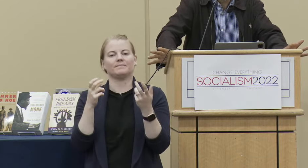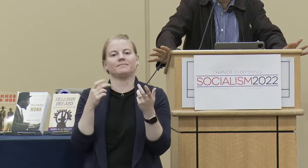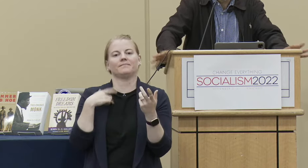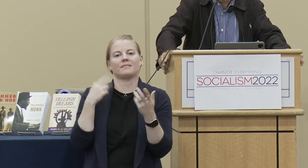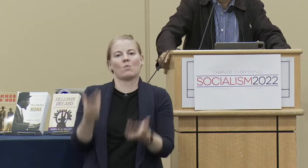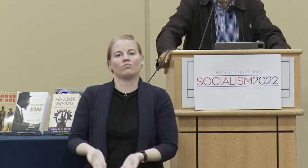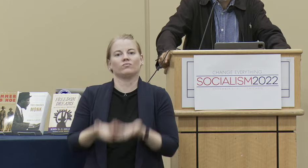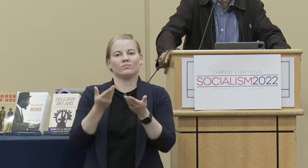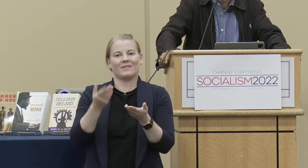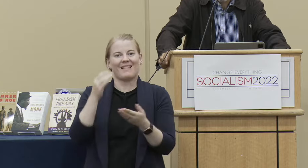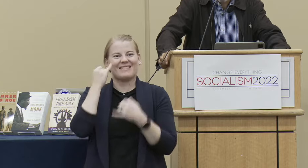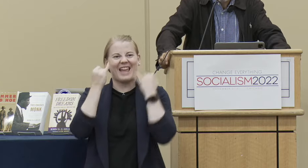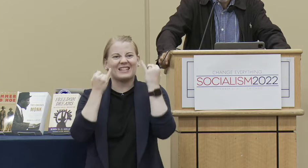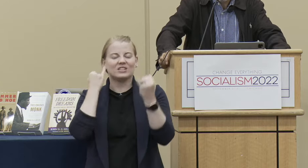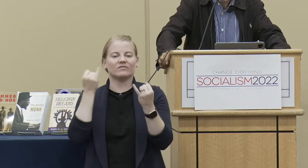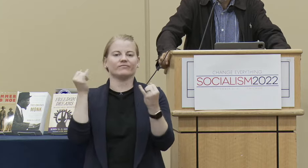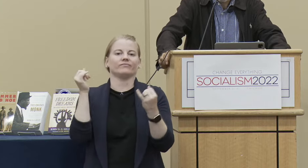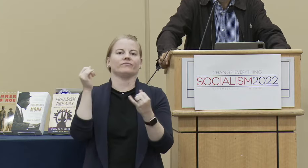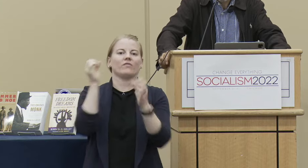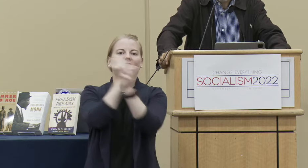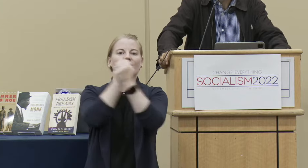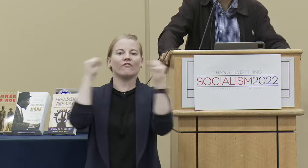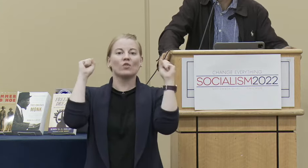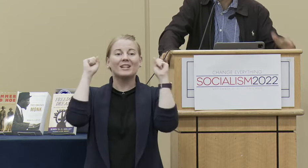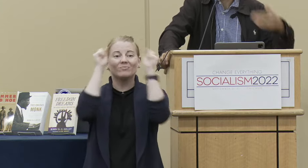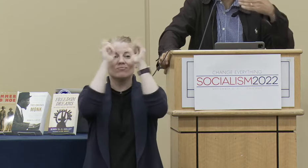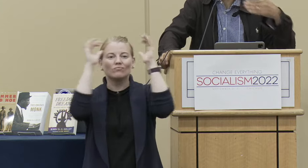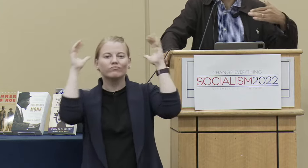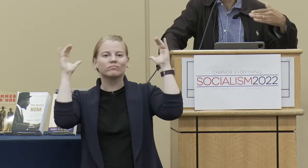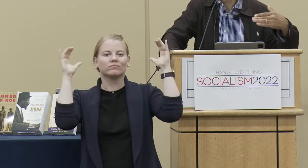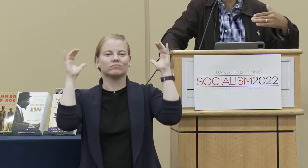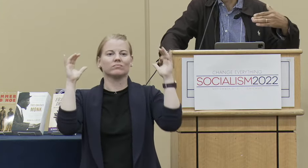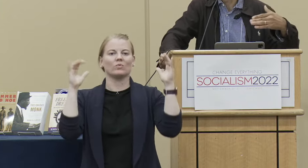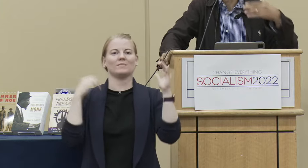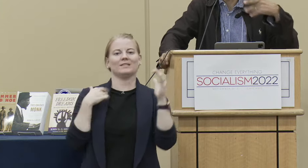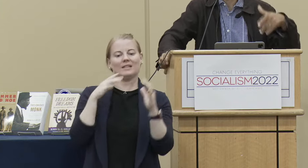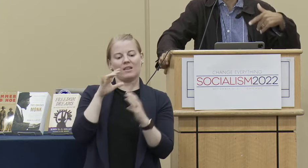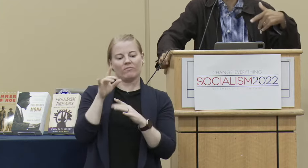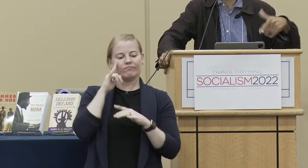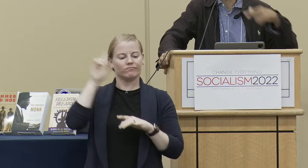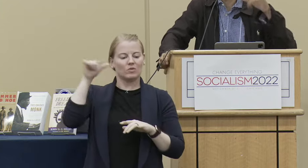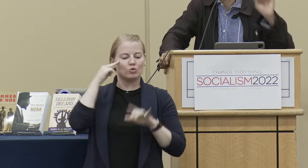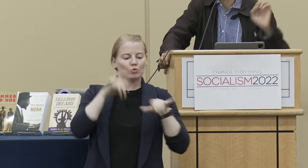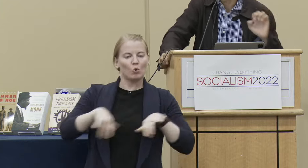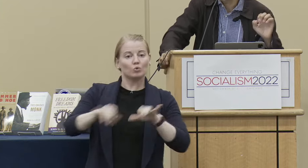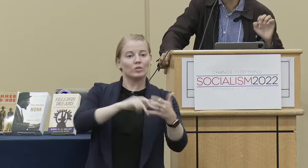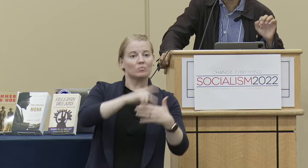Anthony actually posed for me, this idea that "Freedom Dreams" and the socialist project is something ironically I spoke